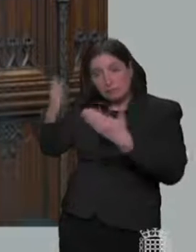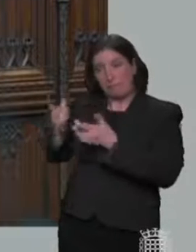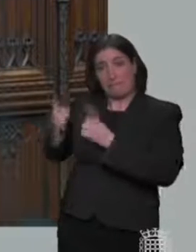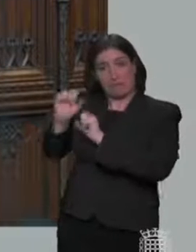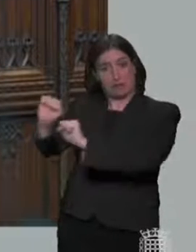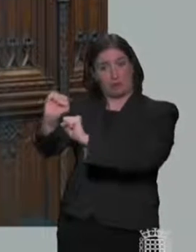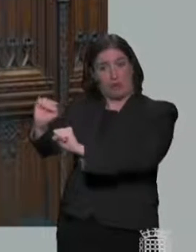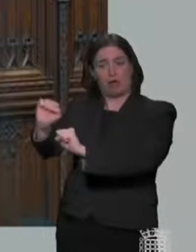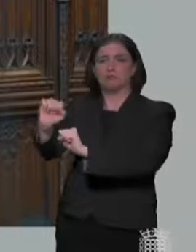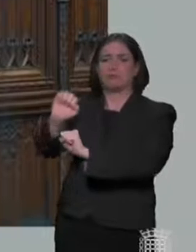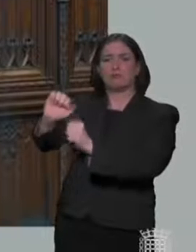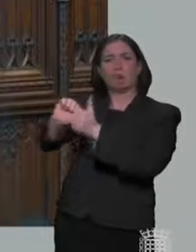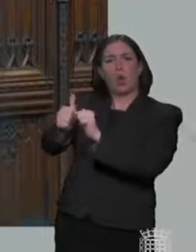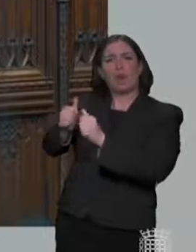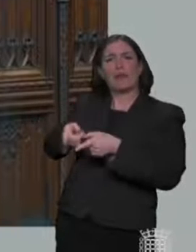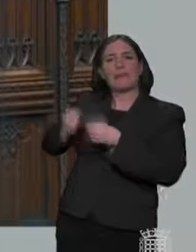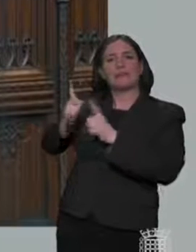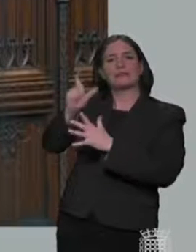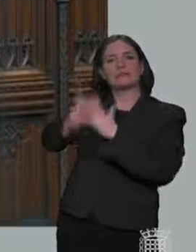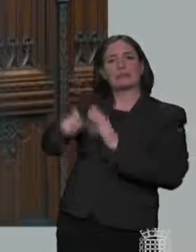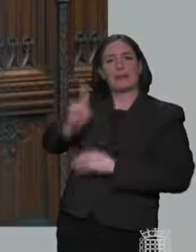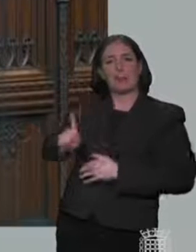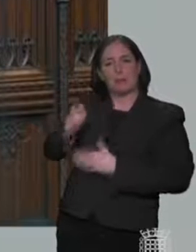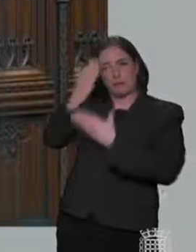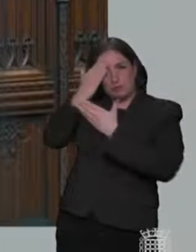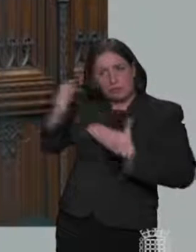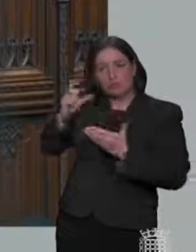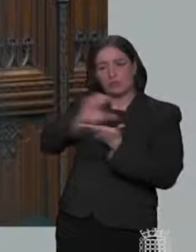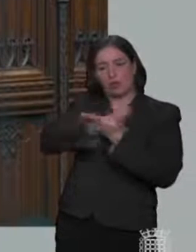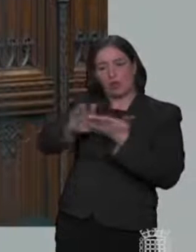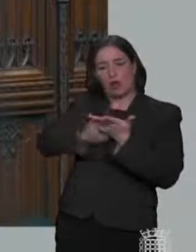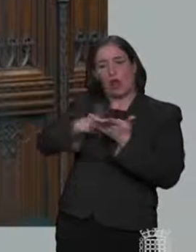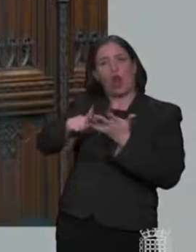the minister for disabled people right honourable chloe smith another place for all of the work and